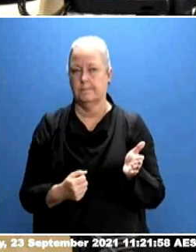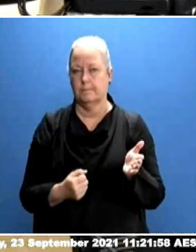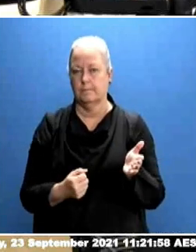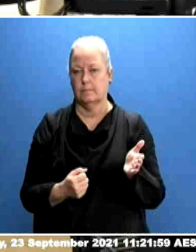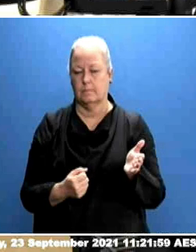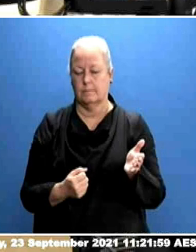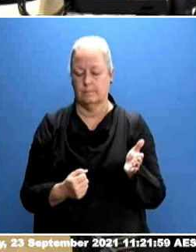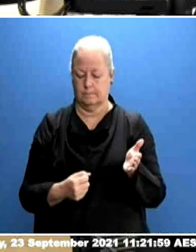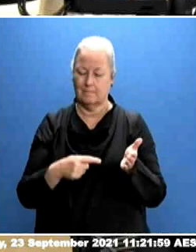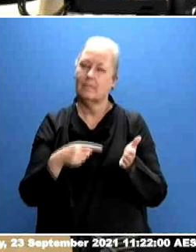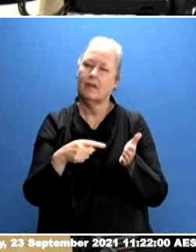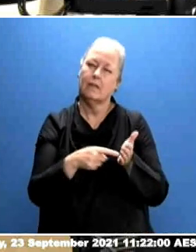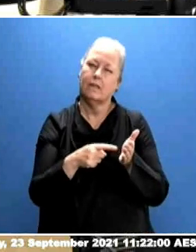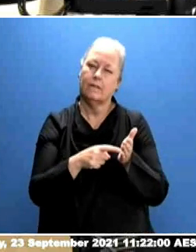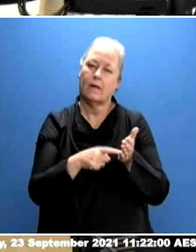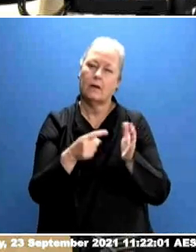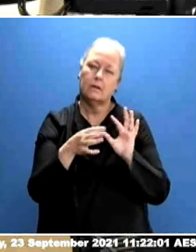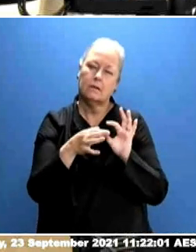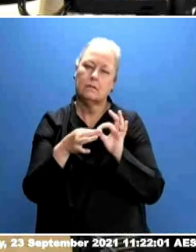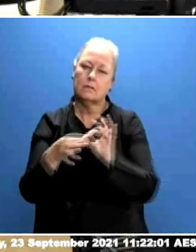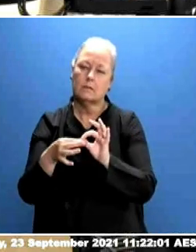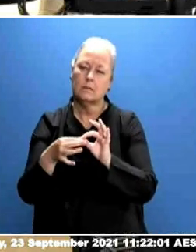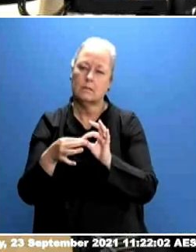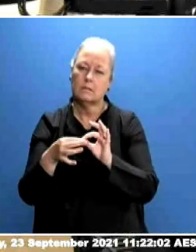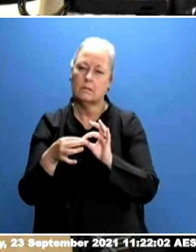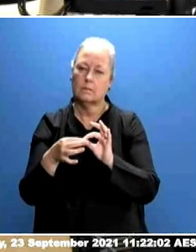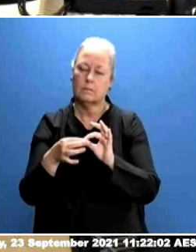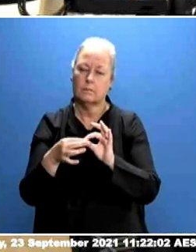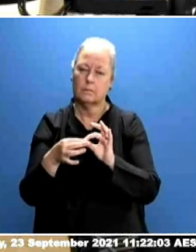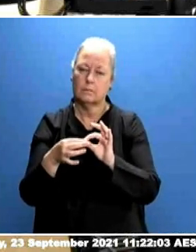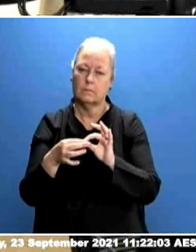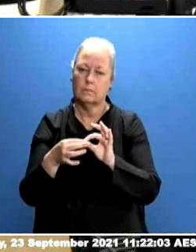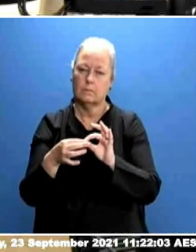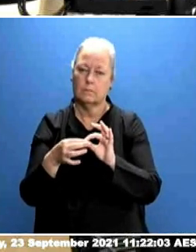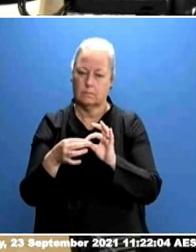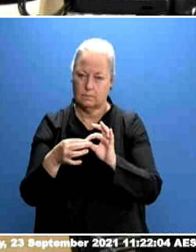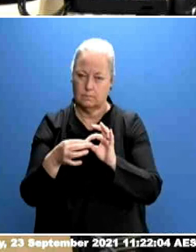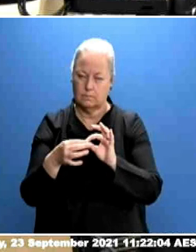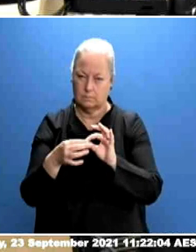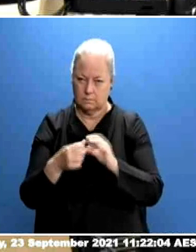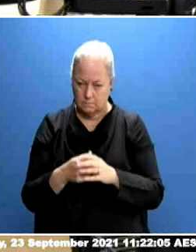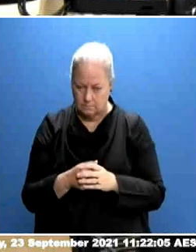which is in relation to the multidisciplinary team.